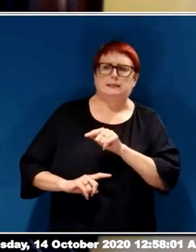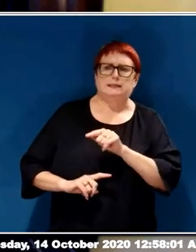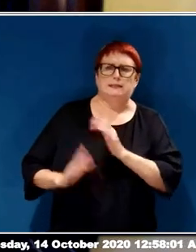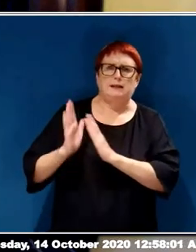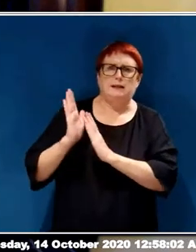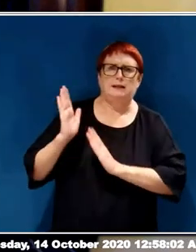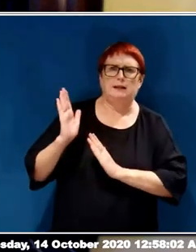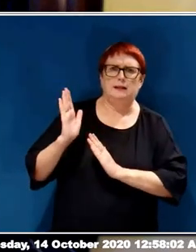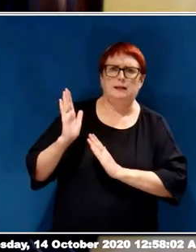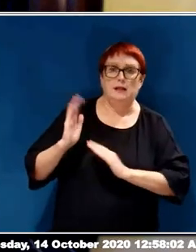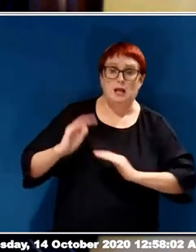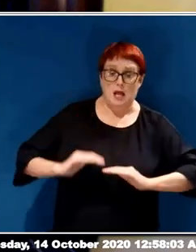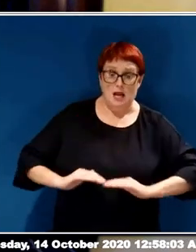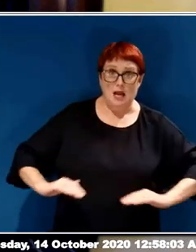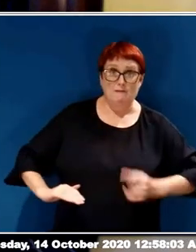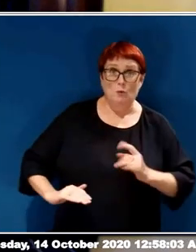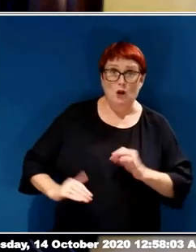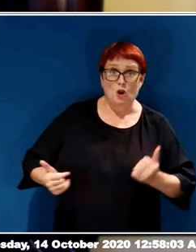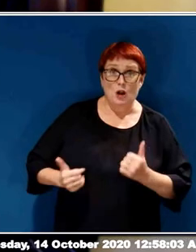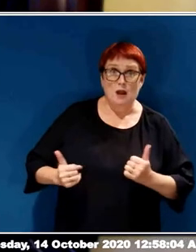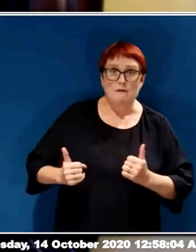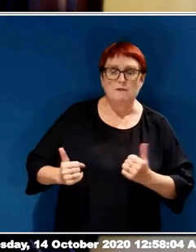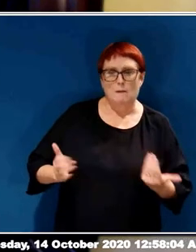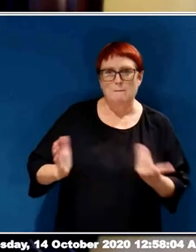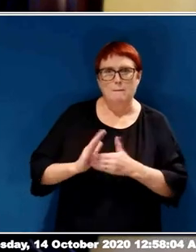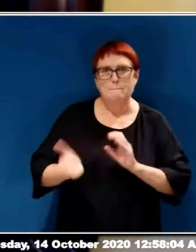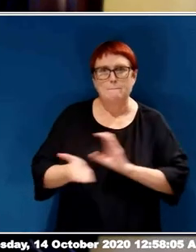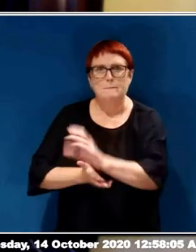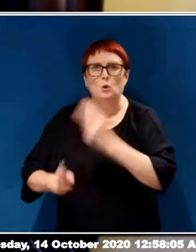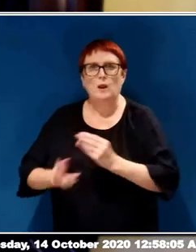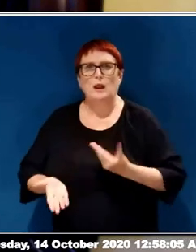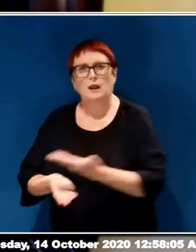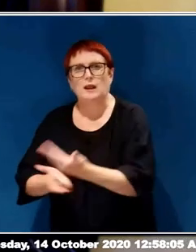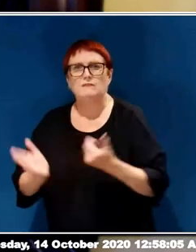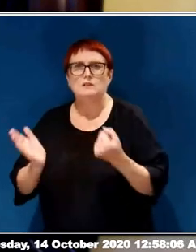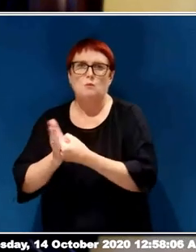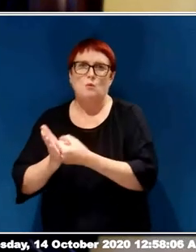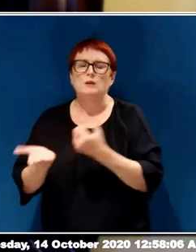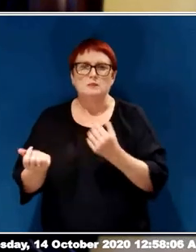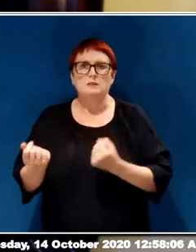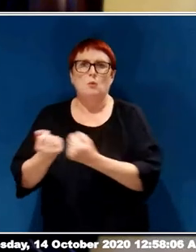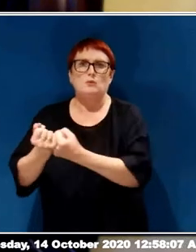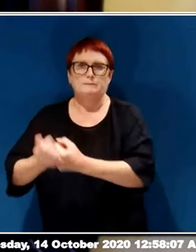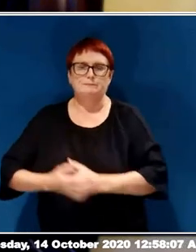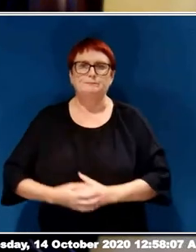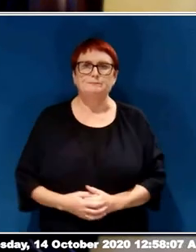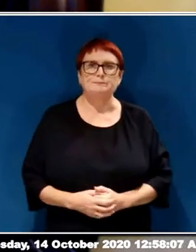I emphasise, this model has to take place as a systemic model.